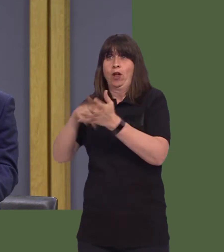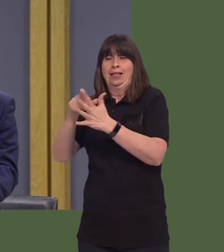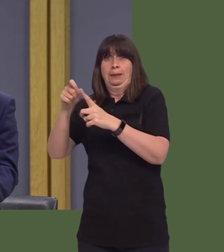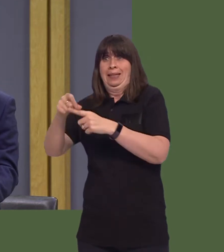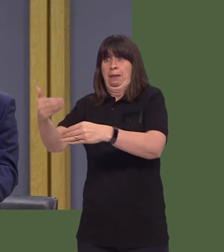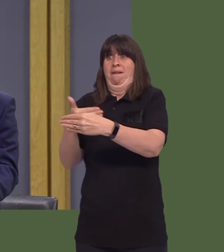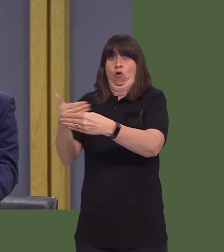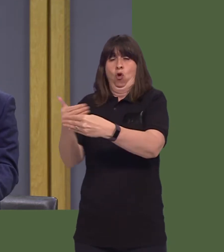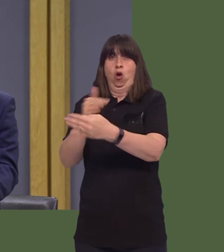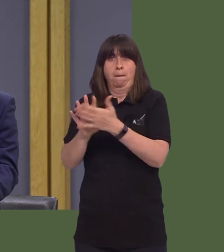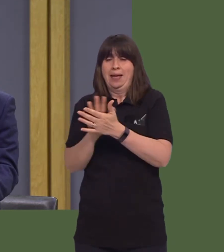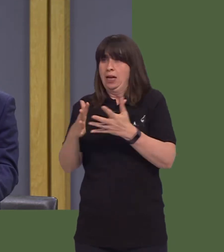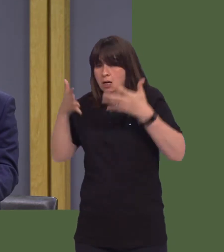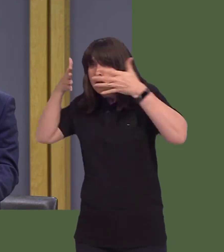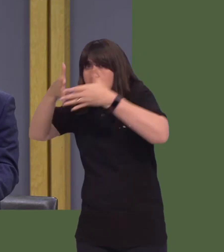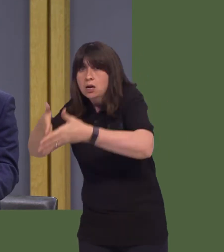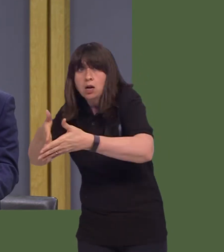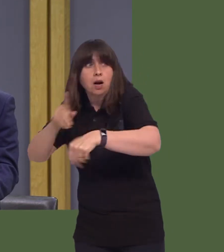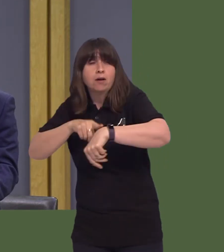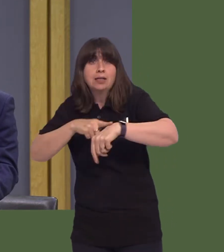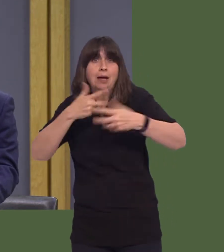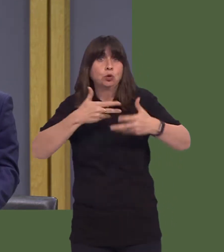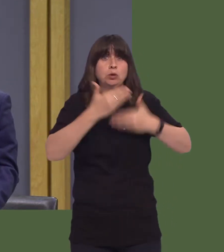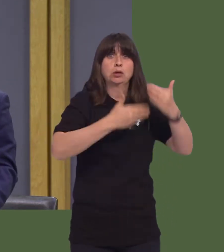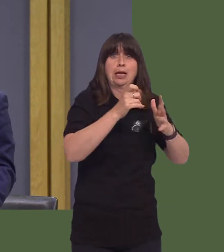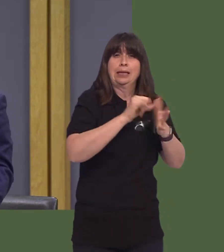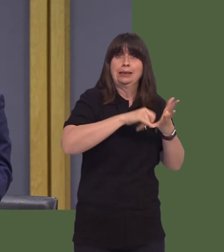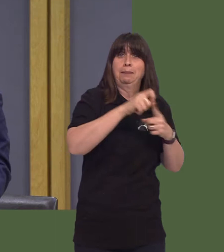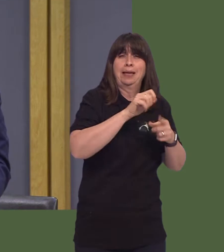within the region to progress the SDP and this opportunity will be lost for many years.